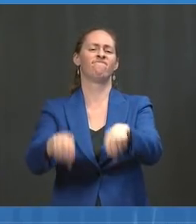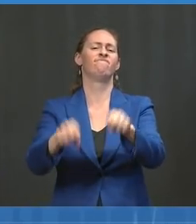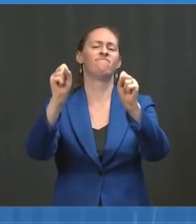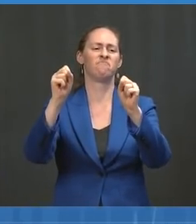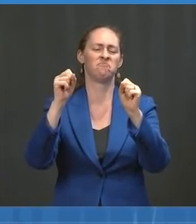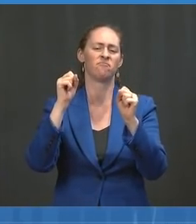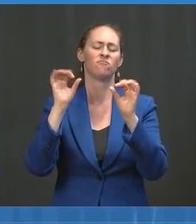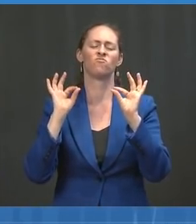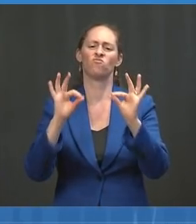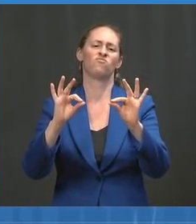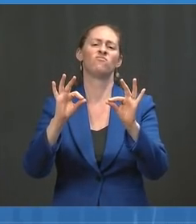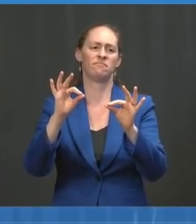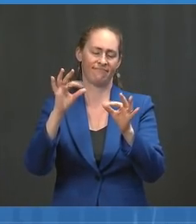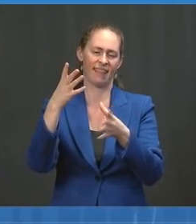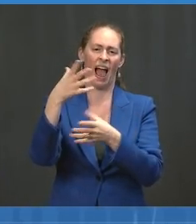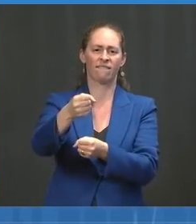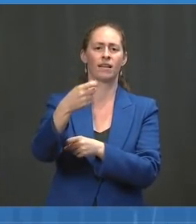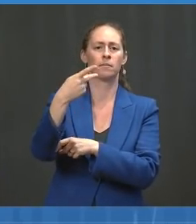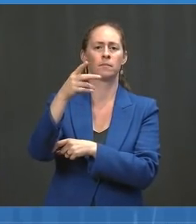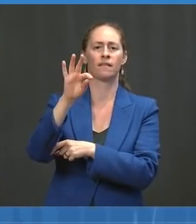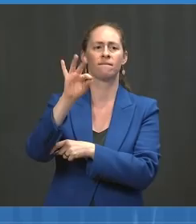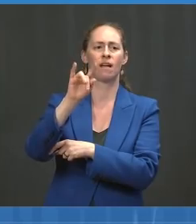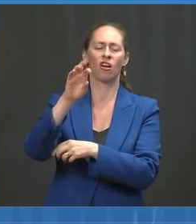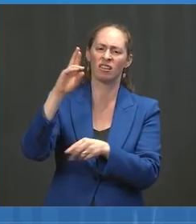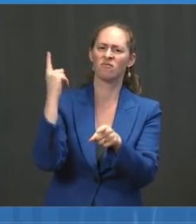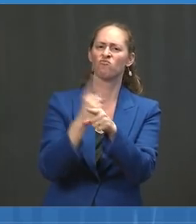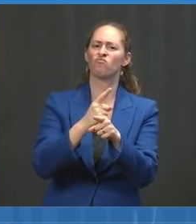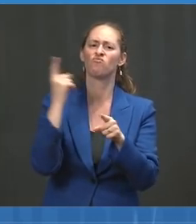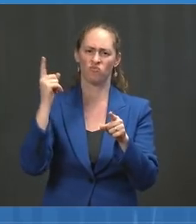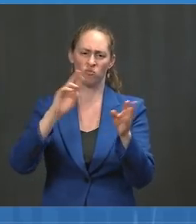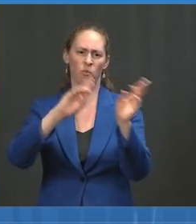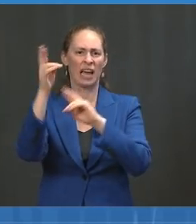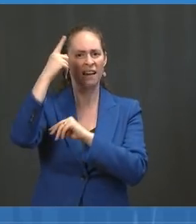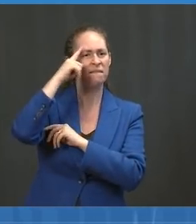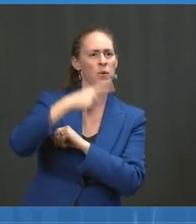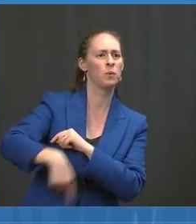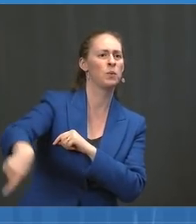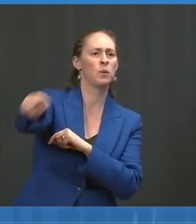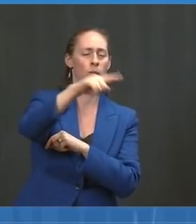that getting vaccinated is the right thing to do. And third, the approval will embolden and equip